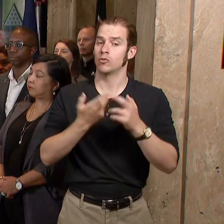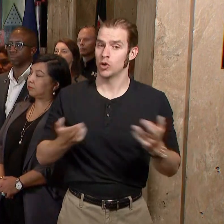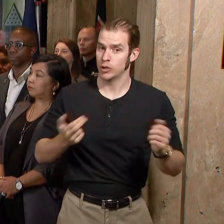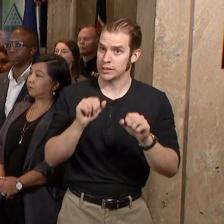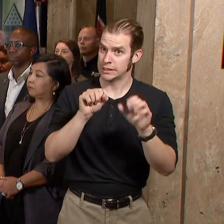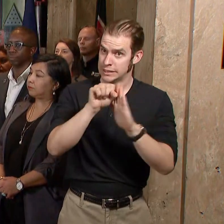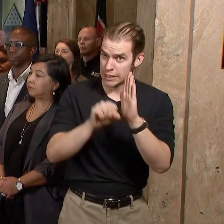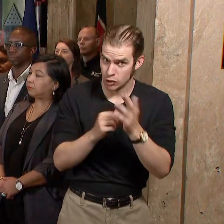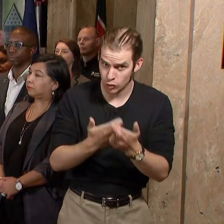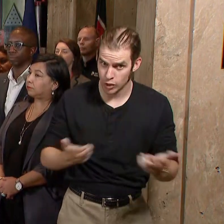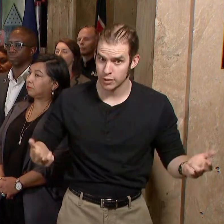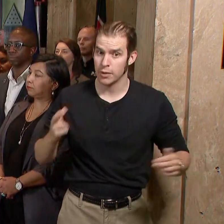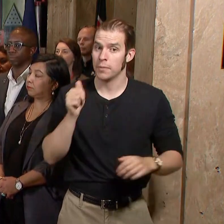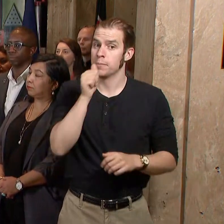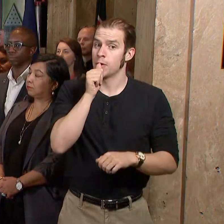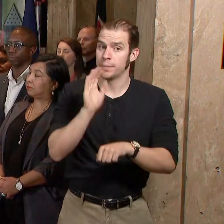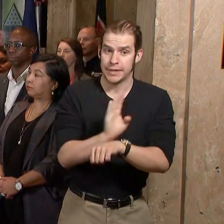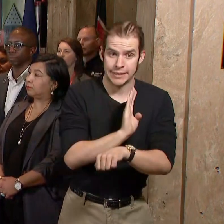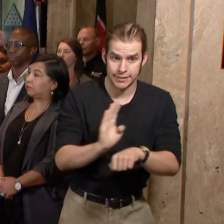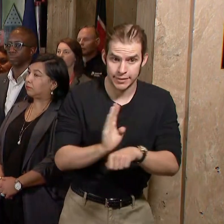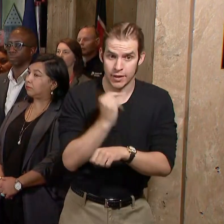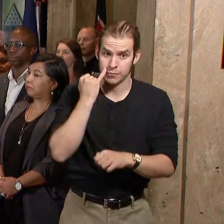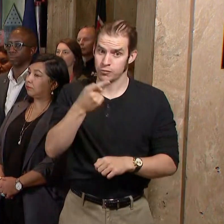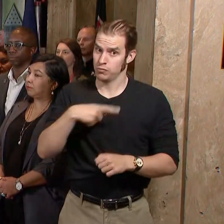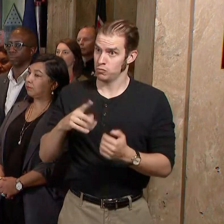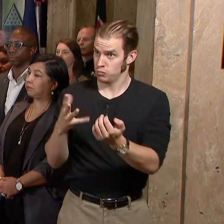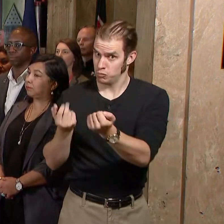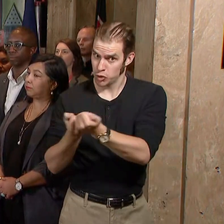if they choose to engage, we'll have the resources we need to make this happen.